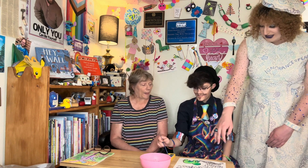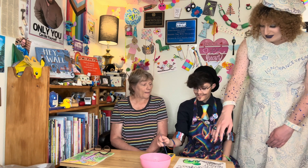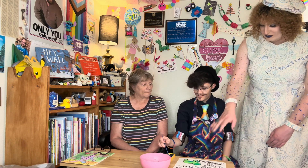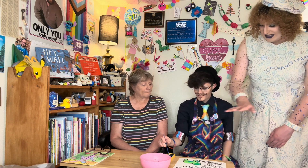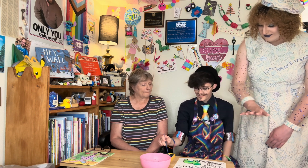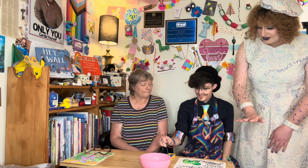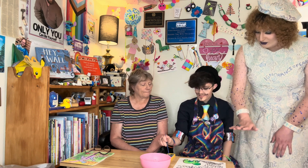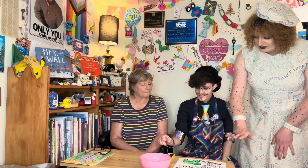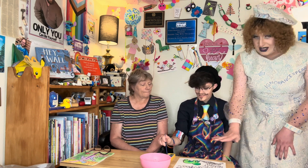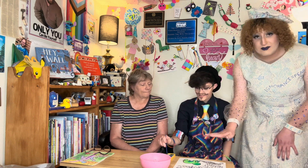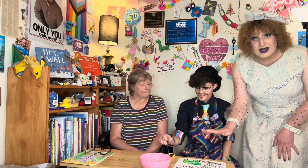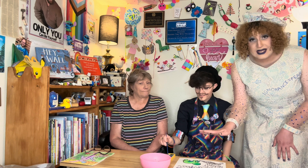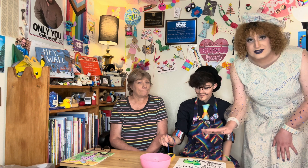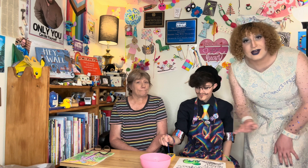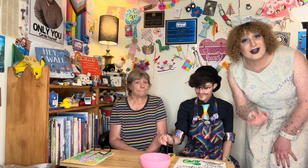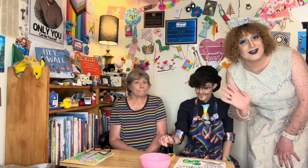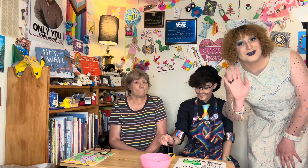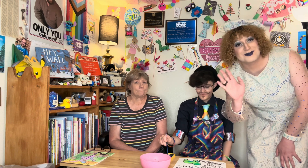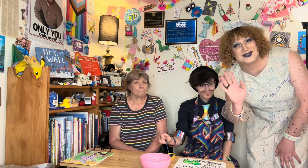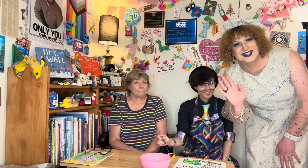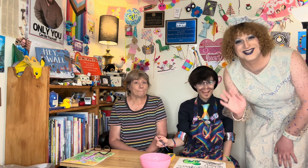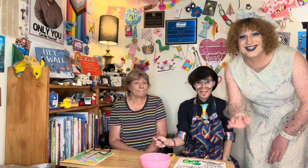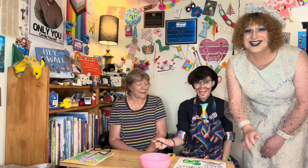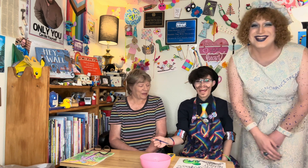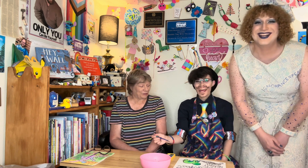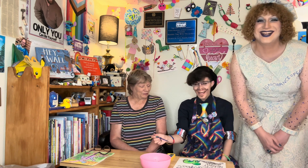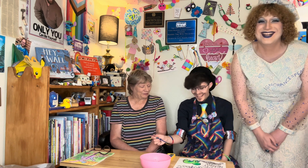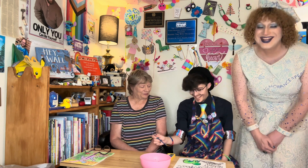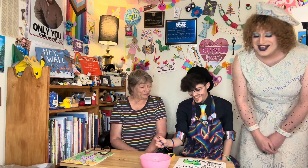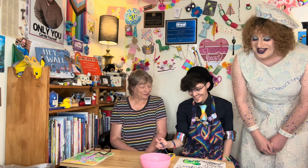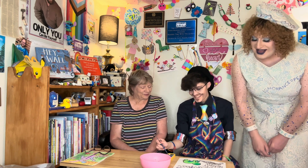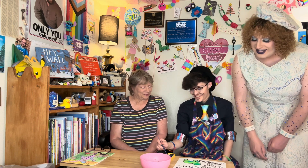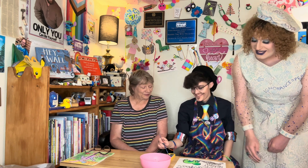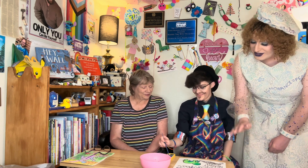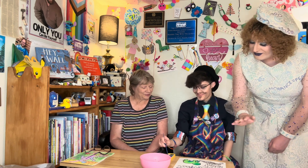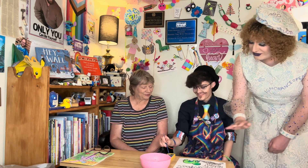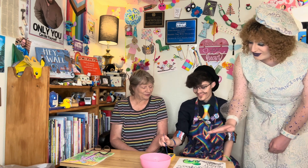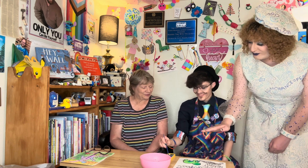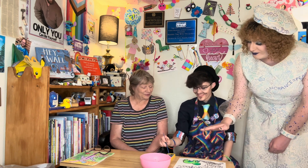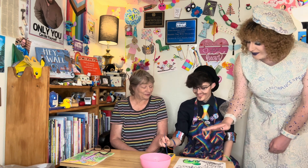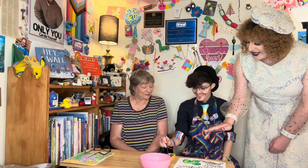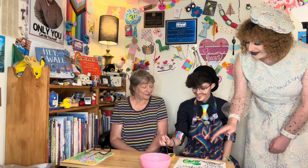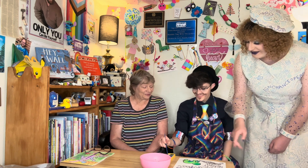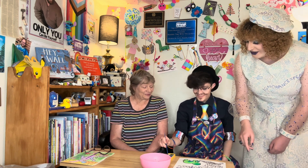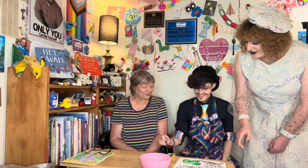take... You had the green base... Sorry, hello everybody! I like how you have the green base, and then you're